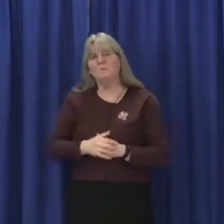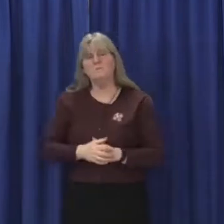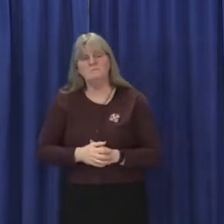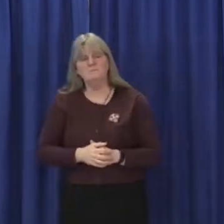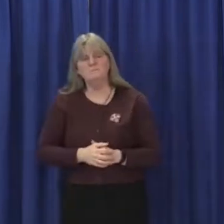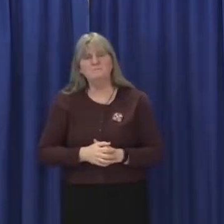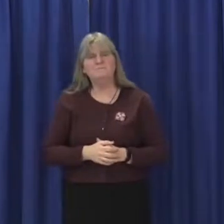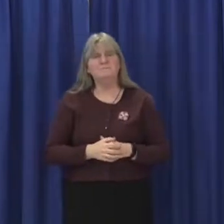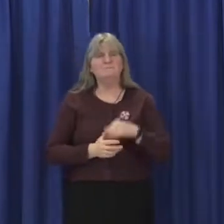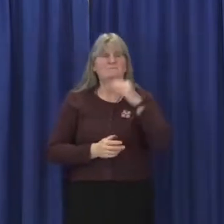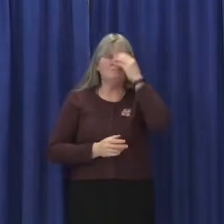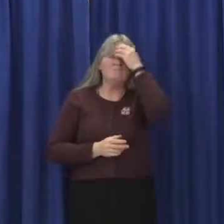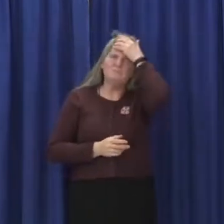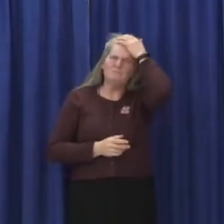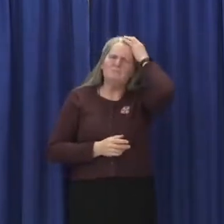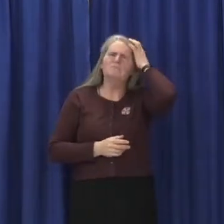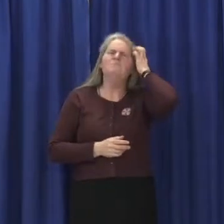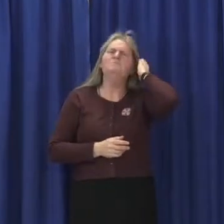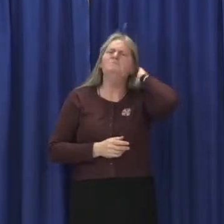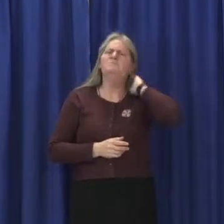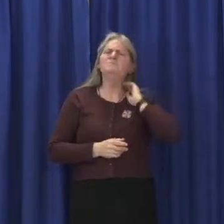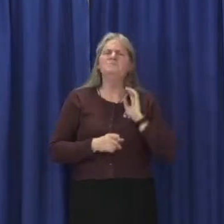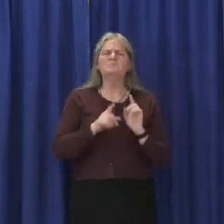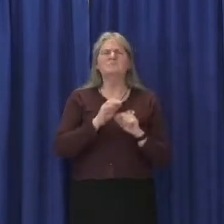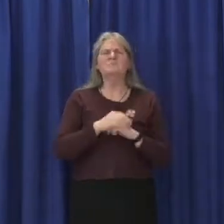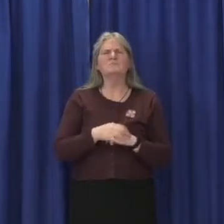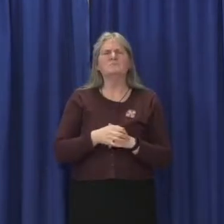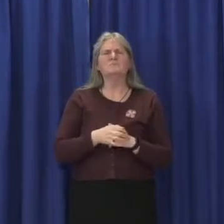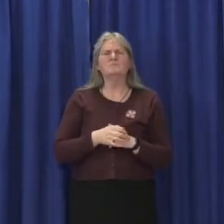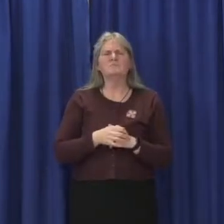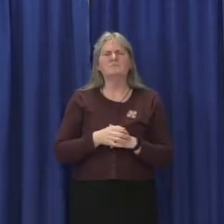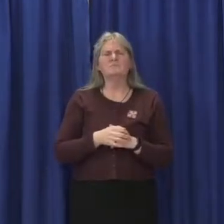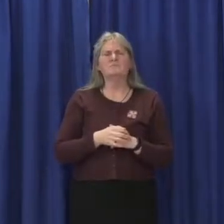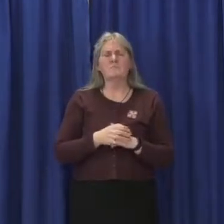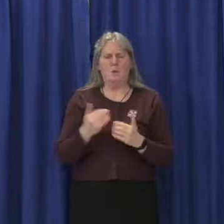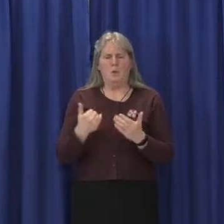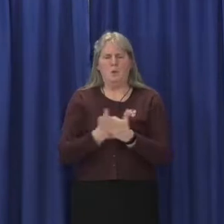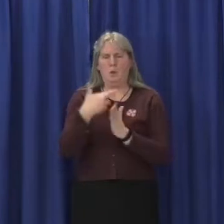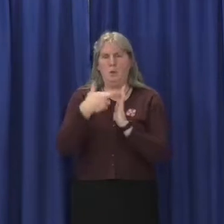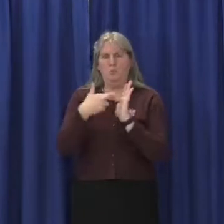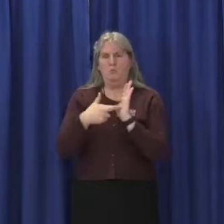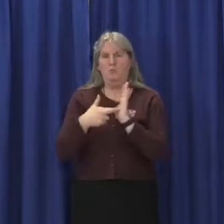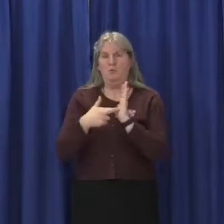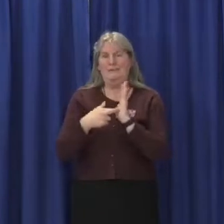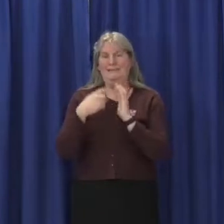I'd like to now say a few words on the latest measures introduced last Friday, and that Premier Silver has